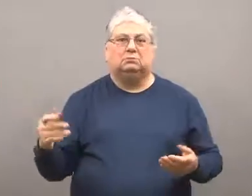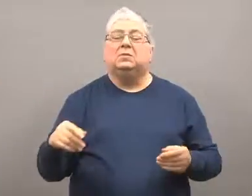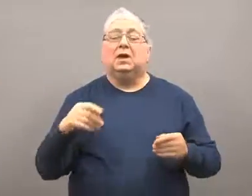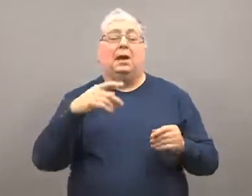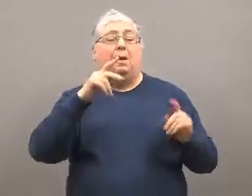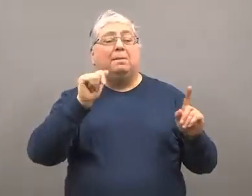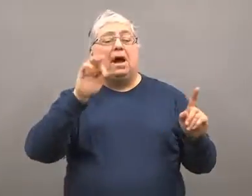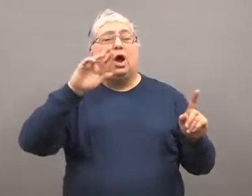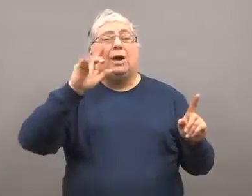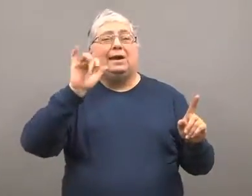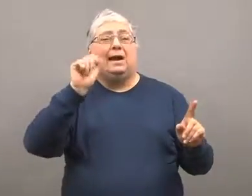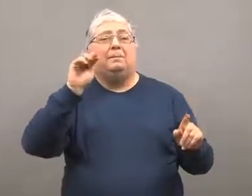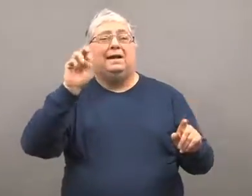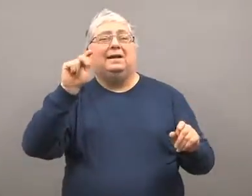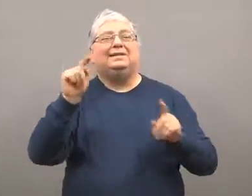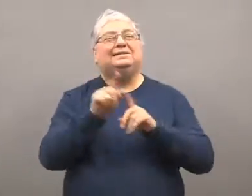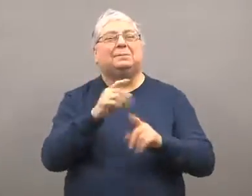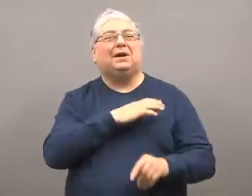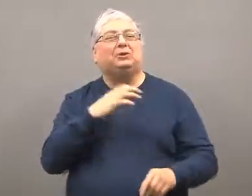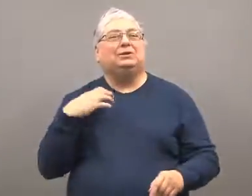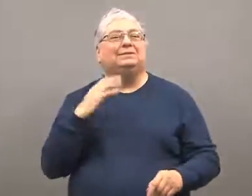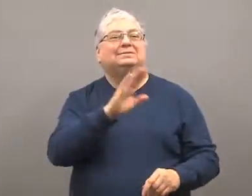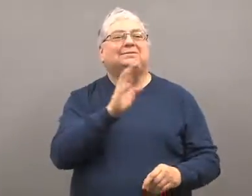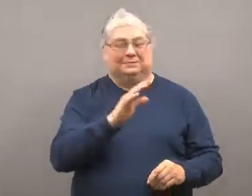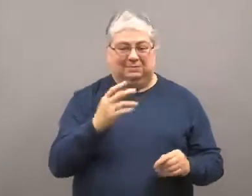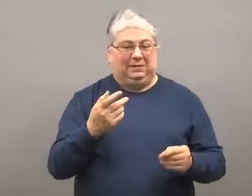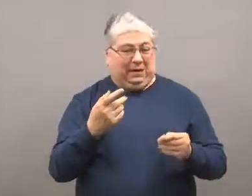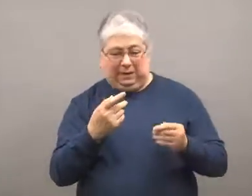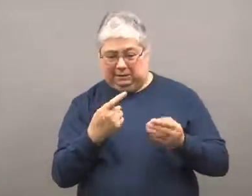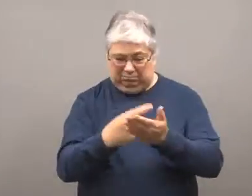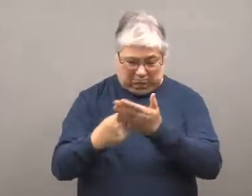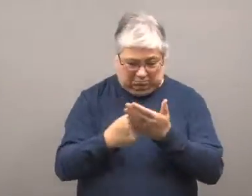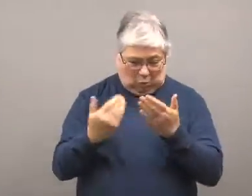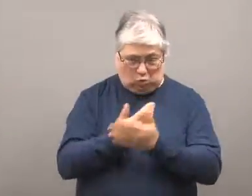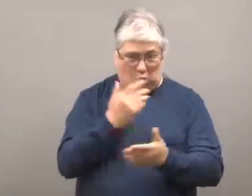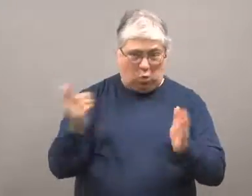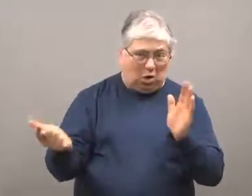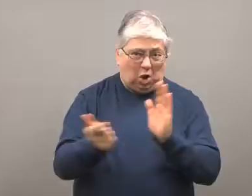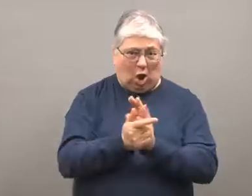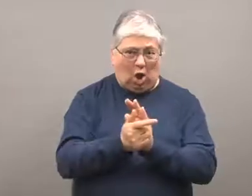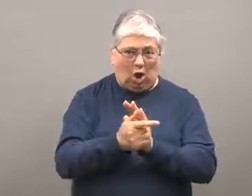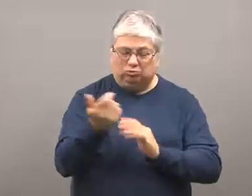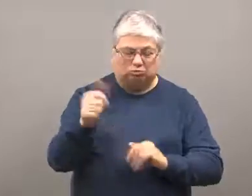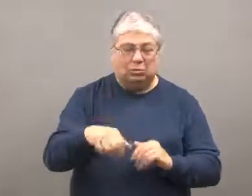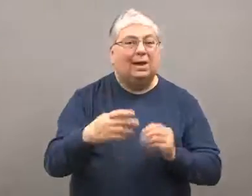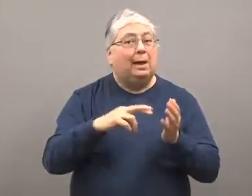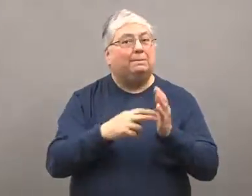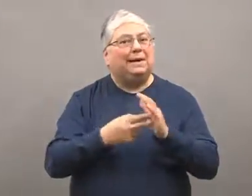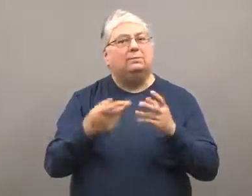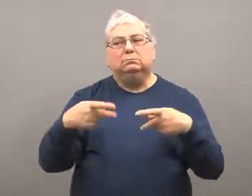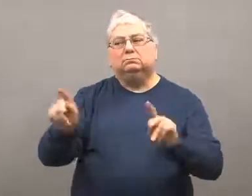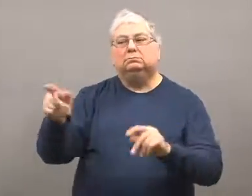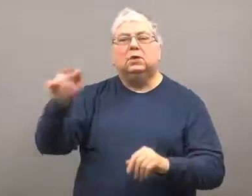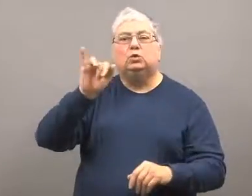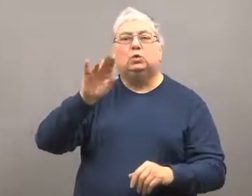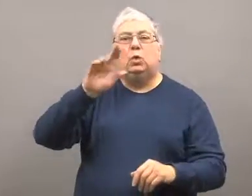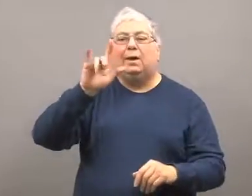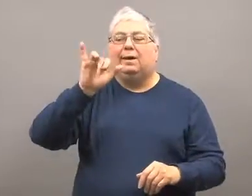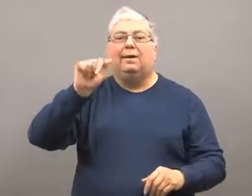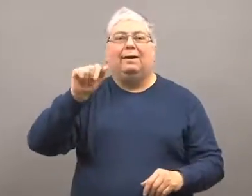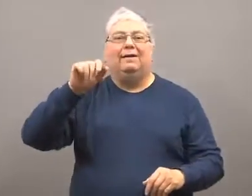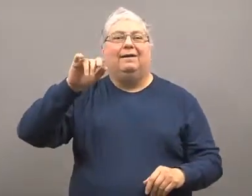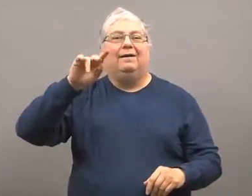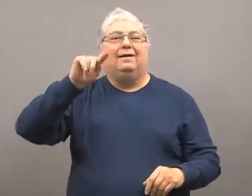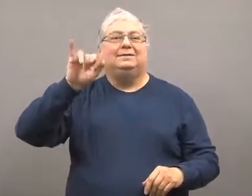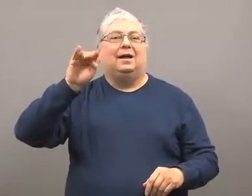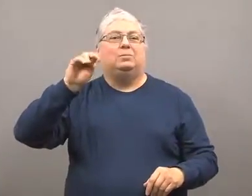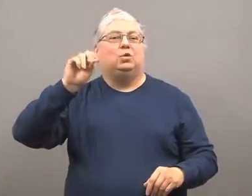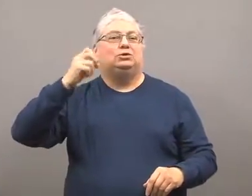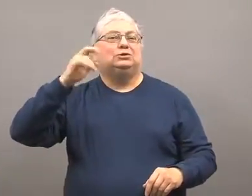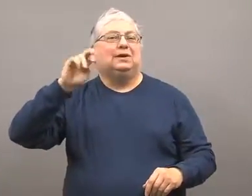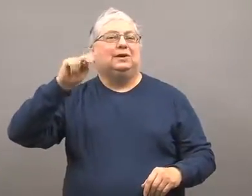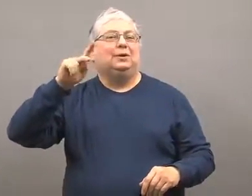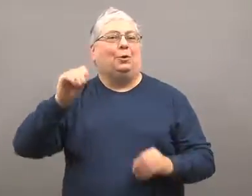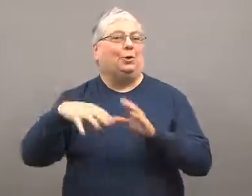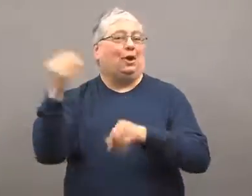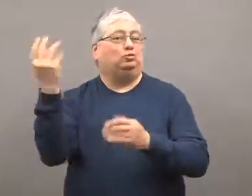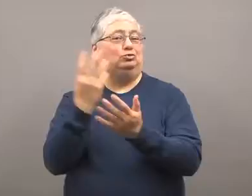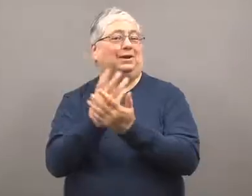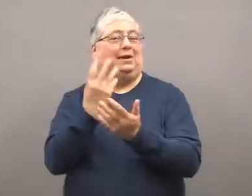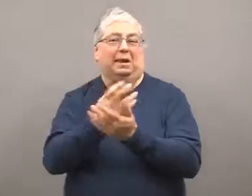Parliament also declined to pass a law that would allow Yulia Tymoshenko